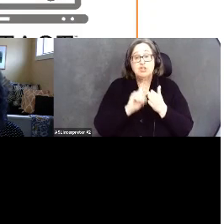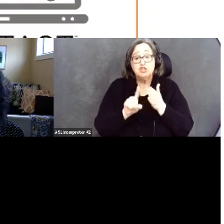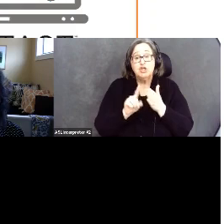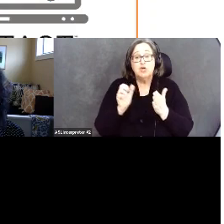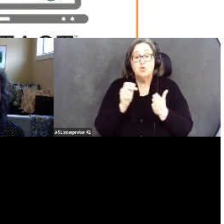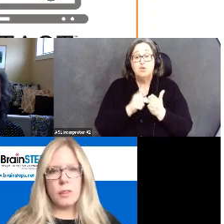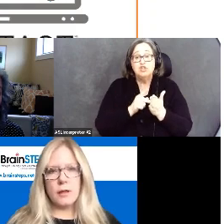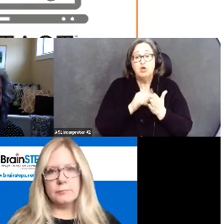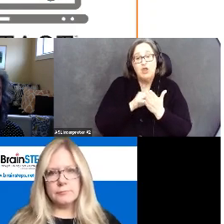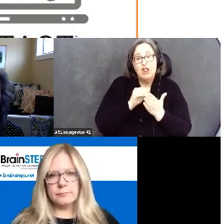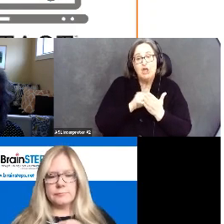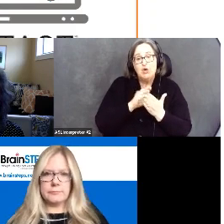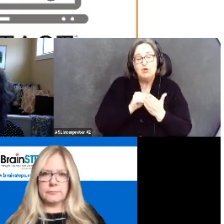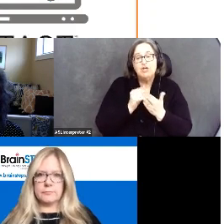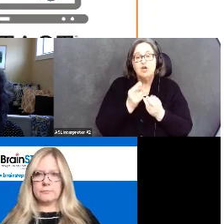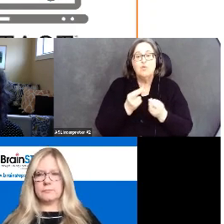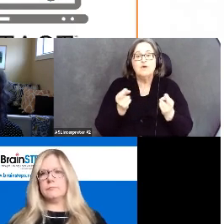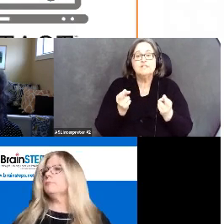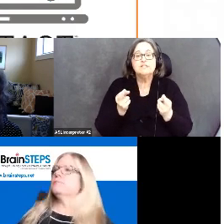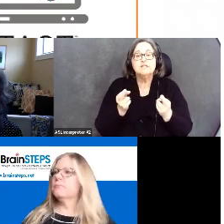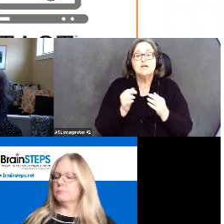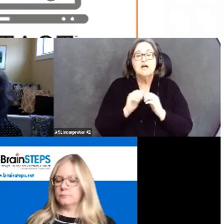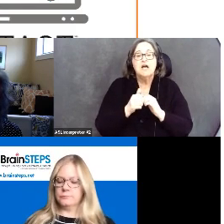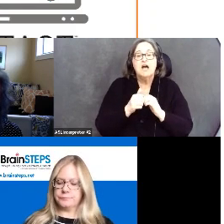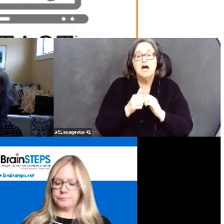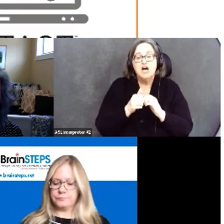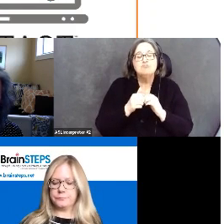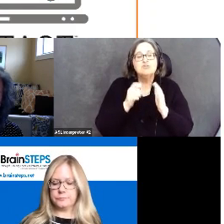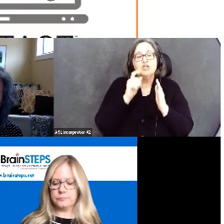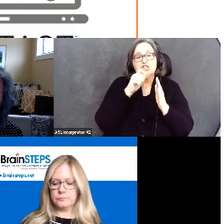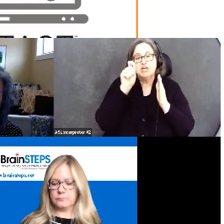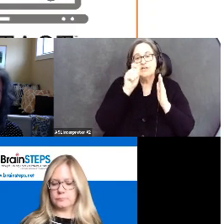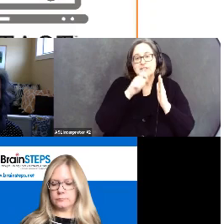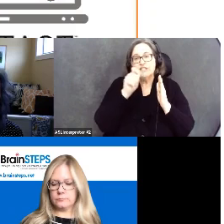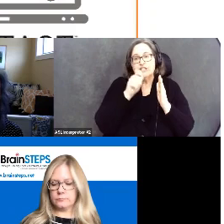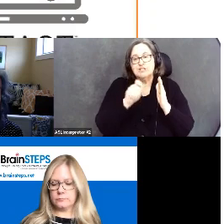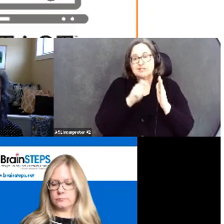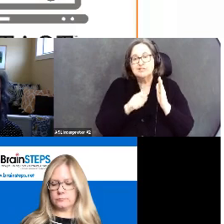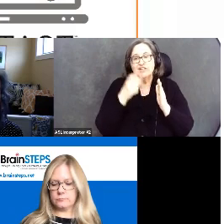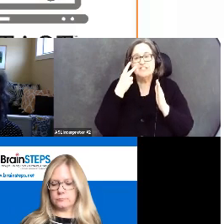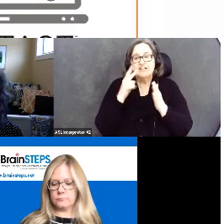learn resources by checking off these boxes with the consensus statements.